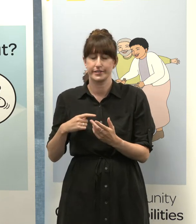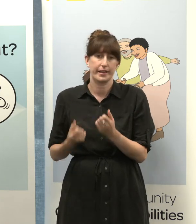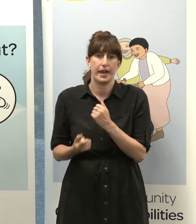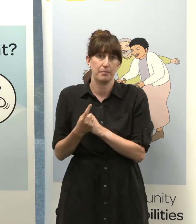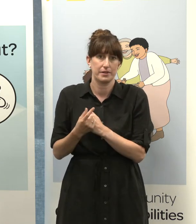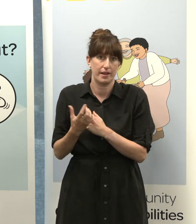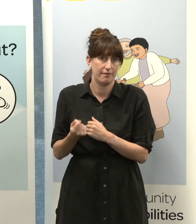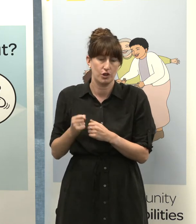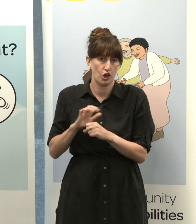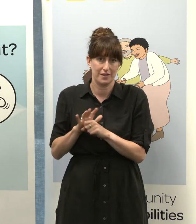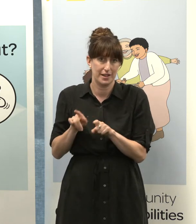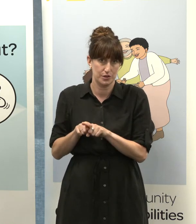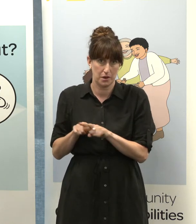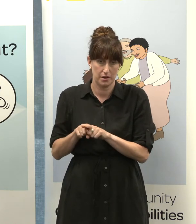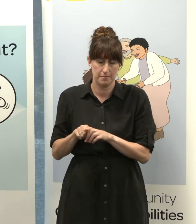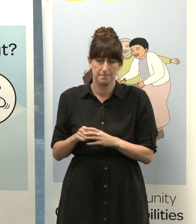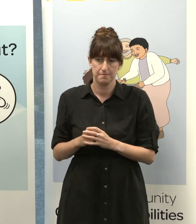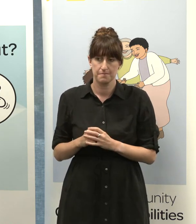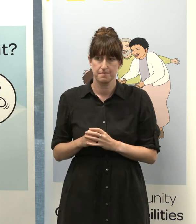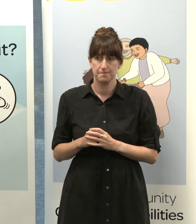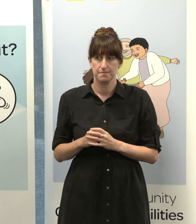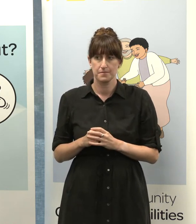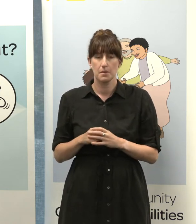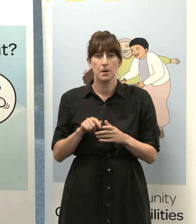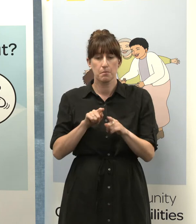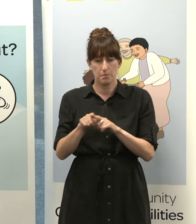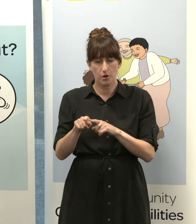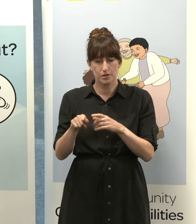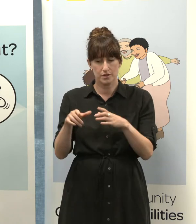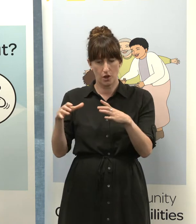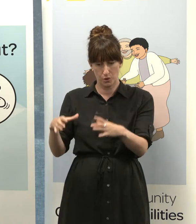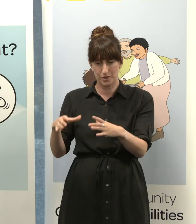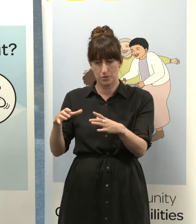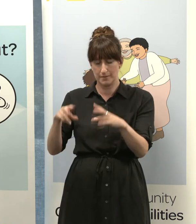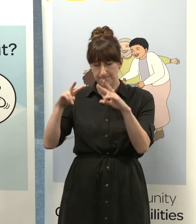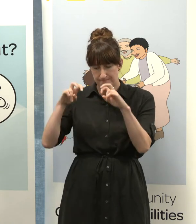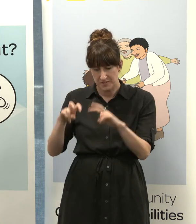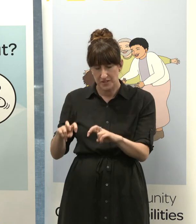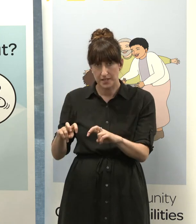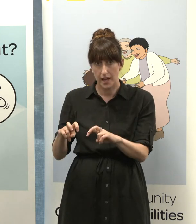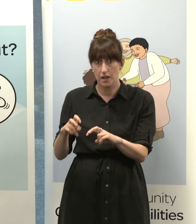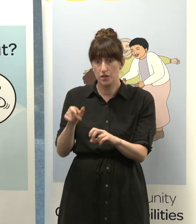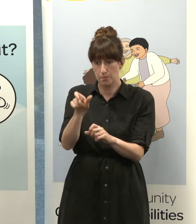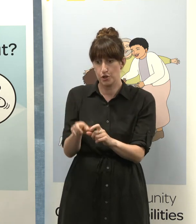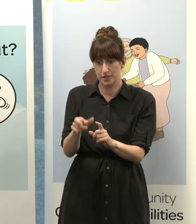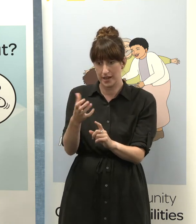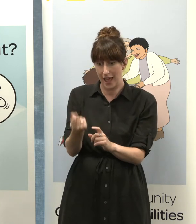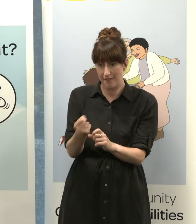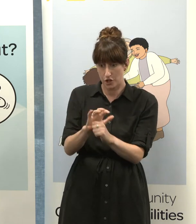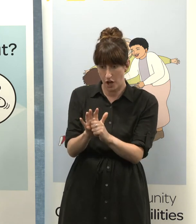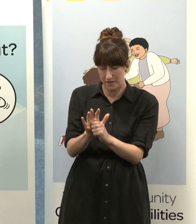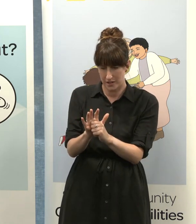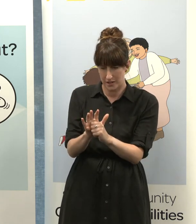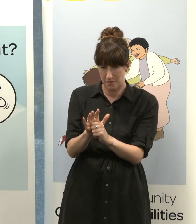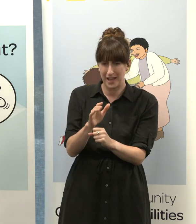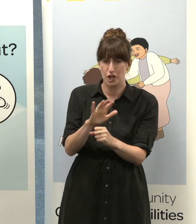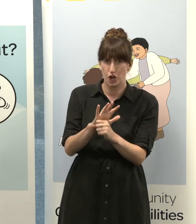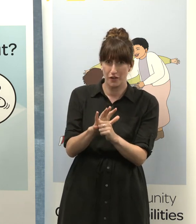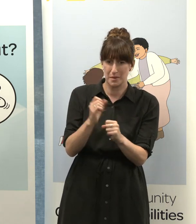hospitalisations in this regard and we wanted to make that clear to the extent we could. As I said, the largest